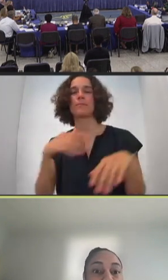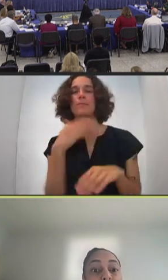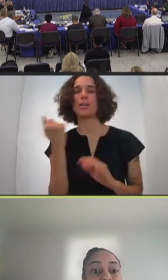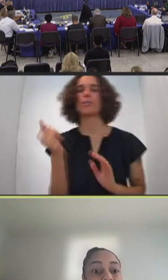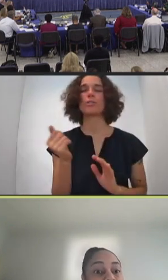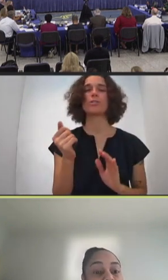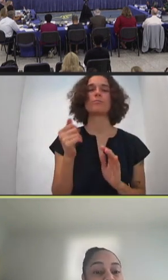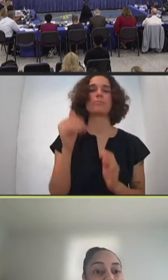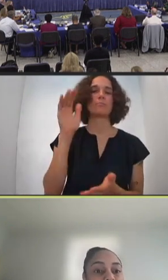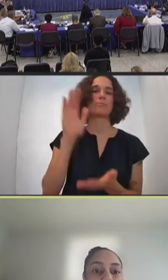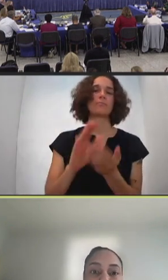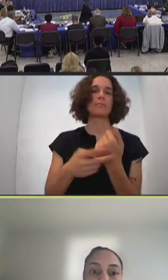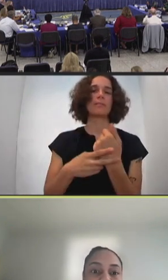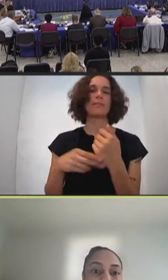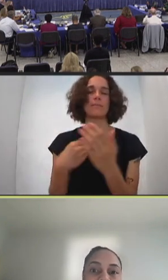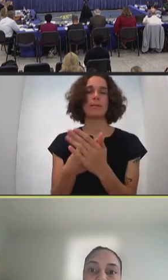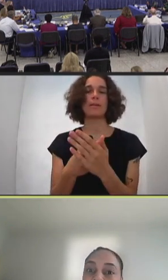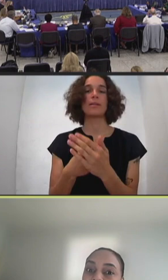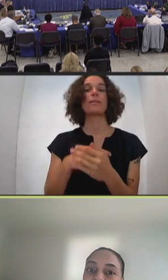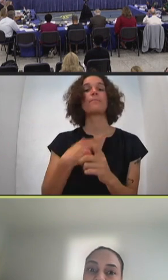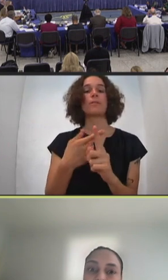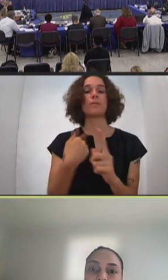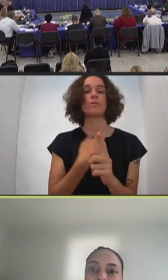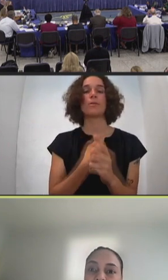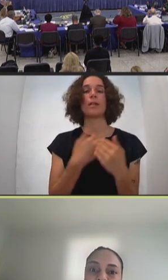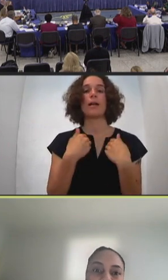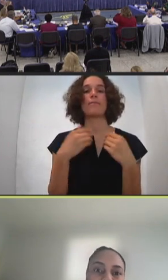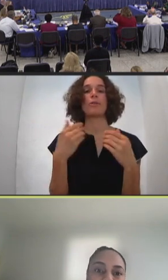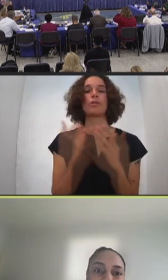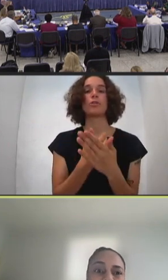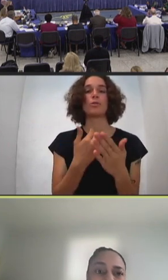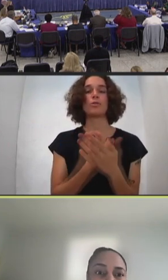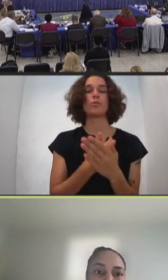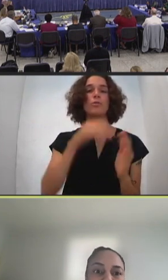There will also be new social graphics and messages for partners to use across a number of